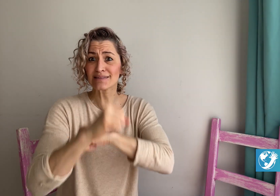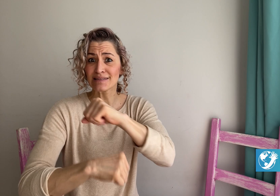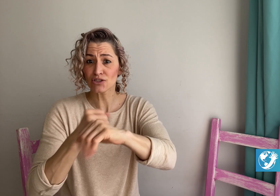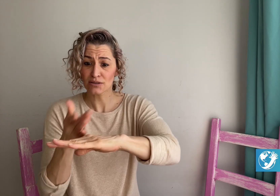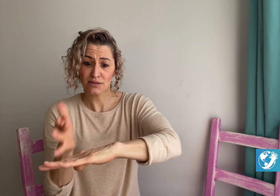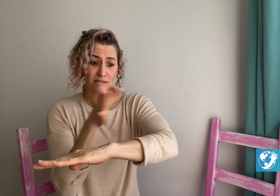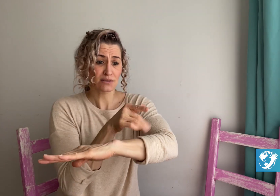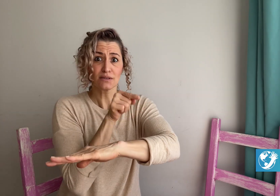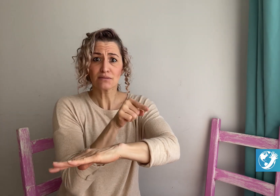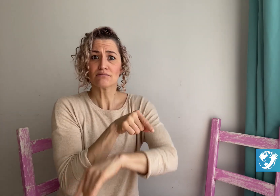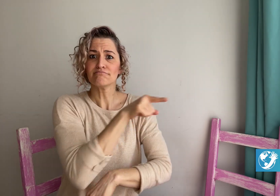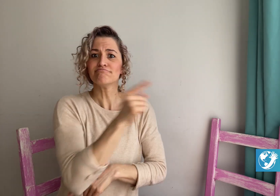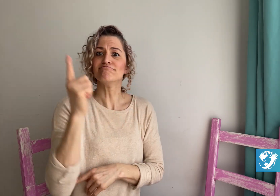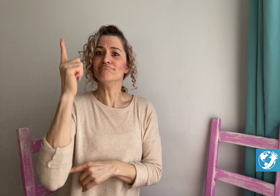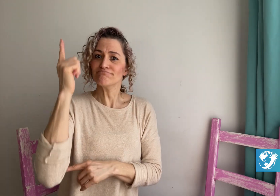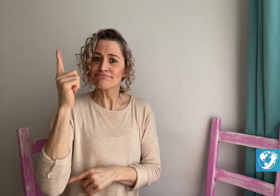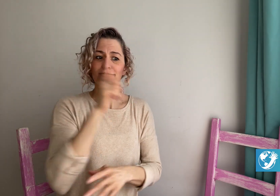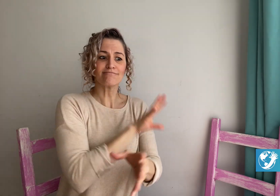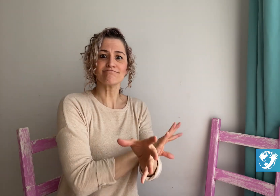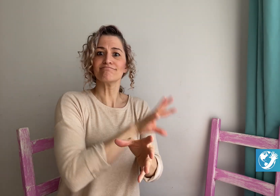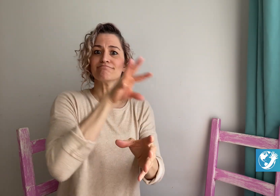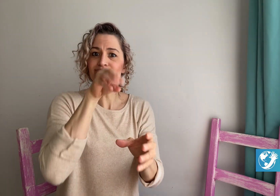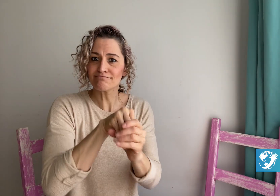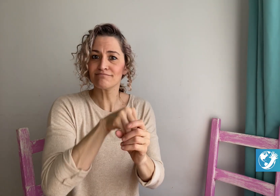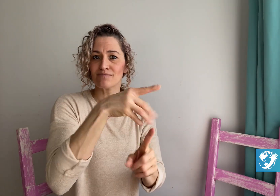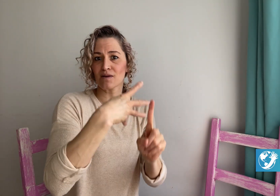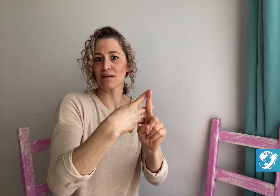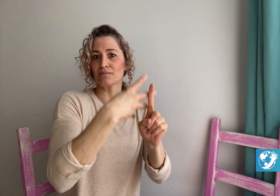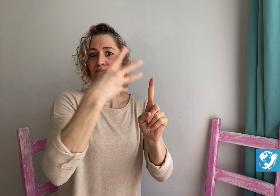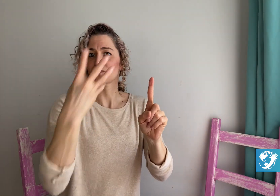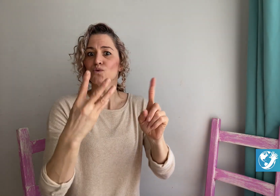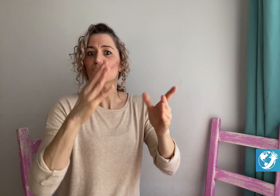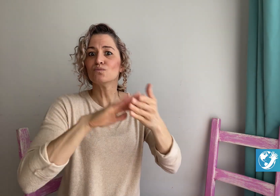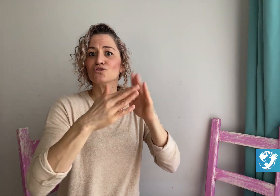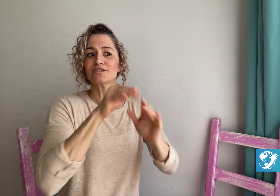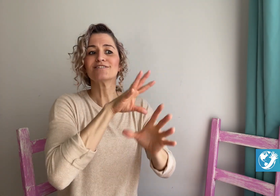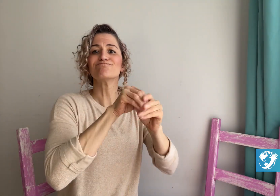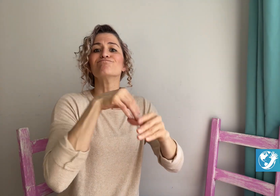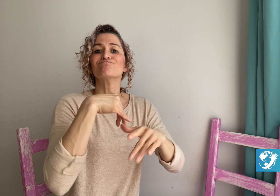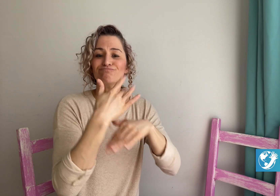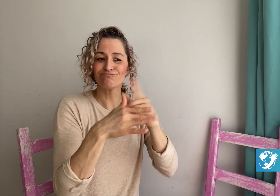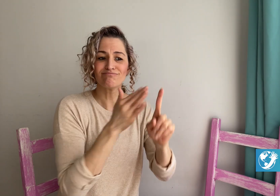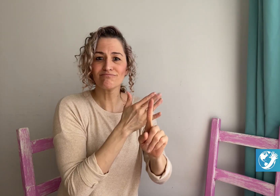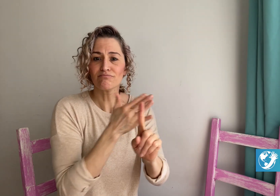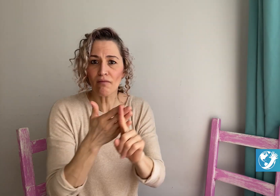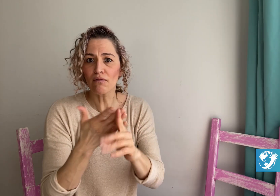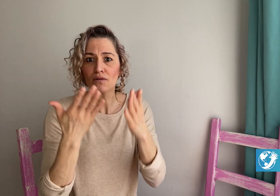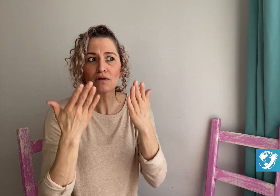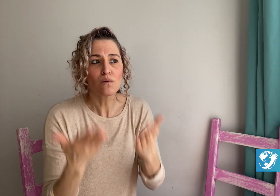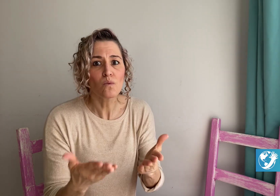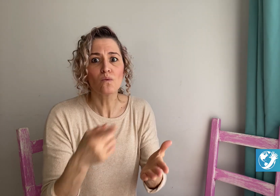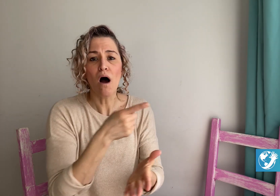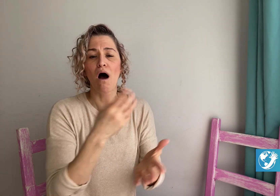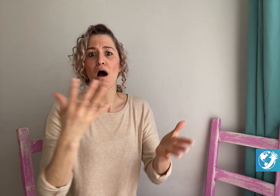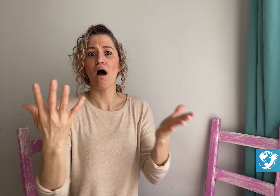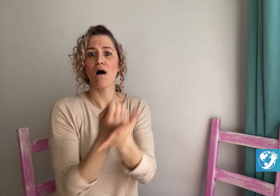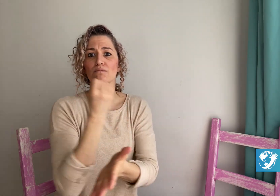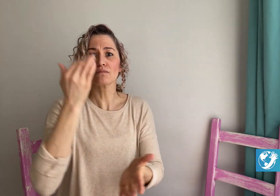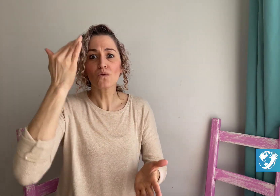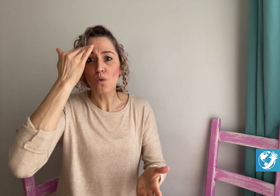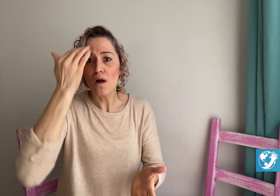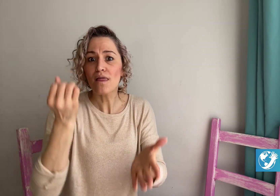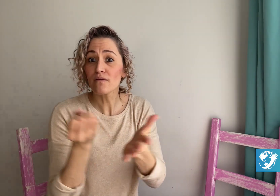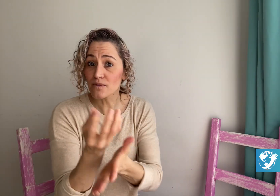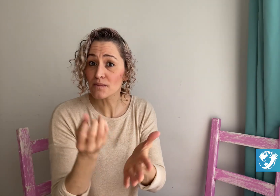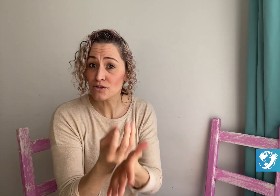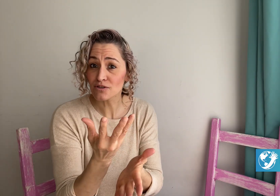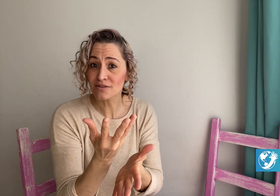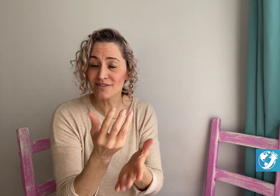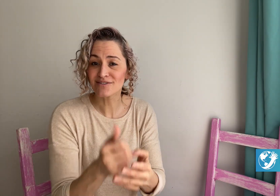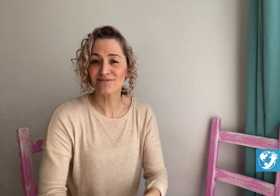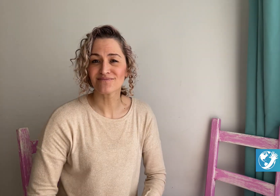around six years after he became involved in the LGBTQ+ community.